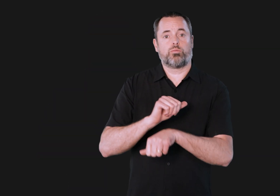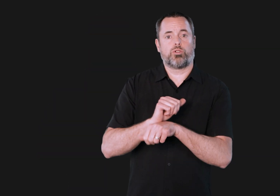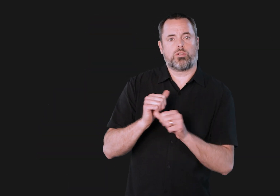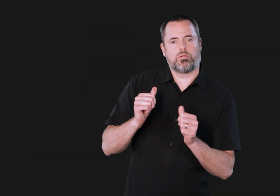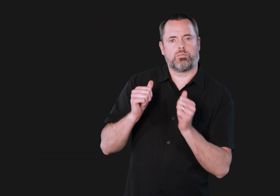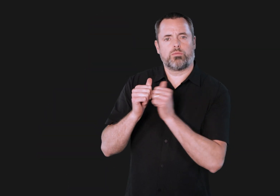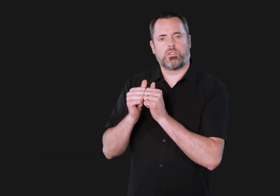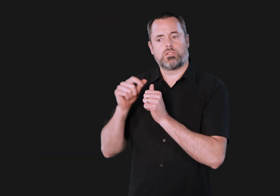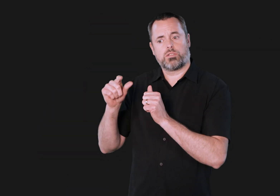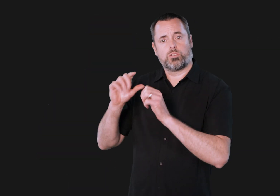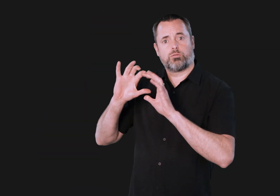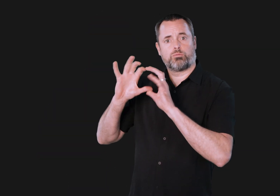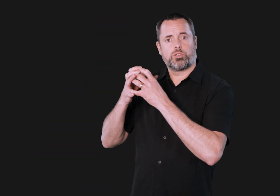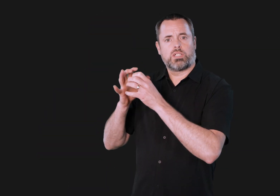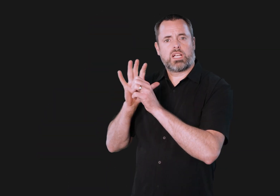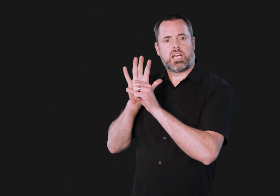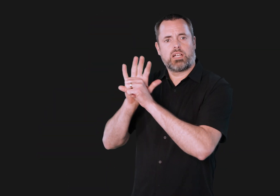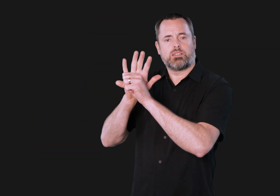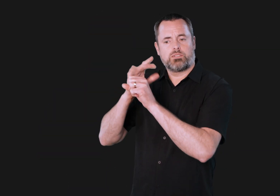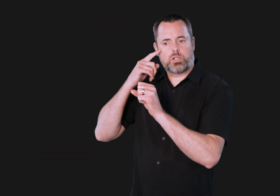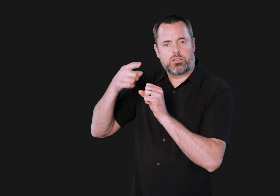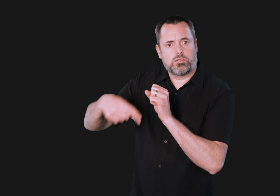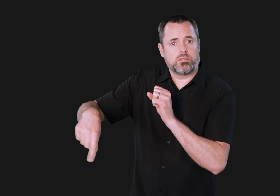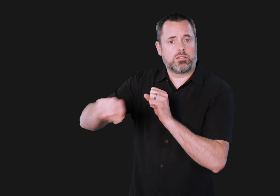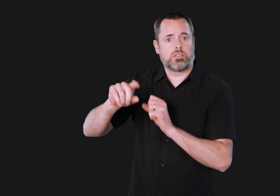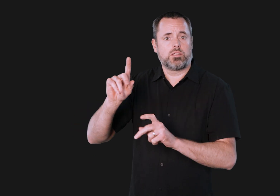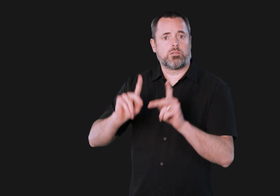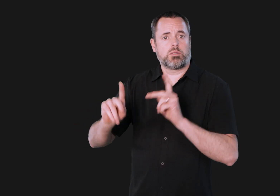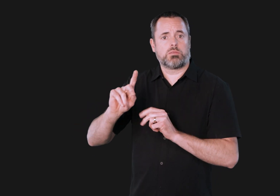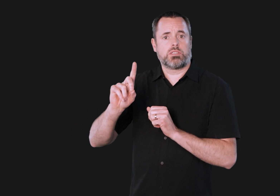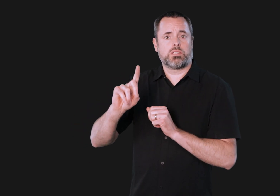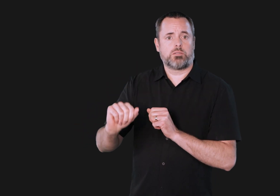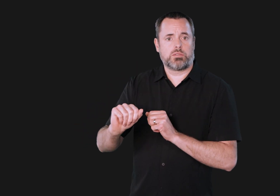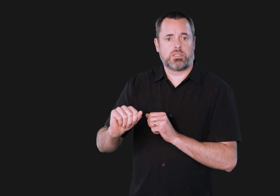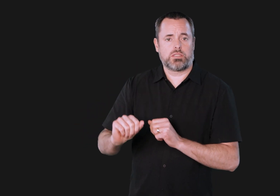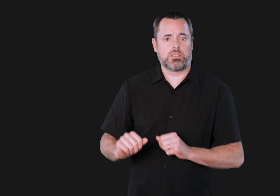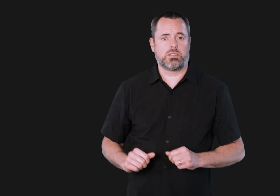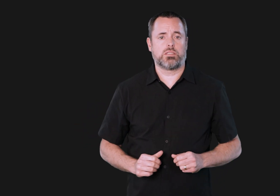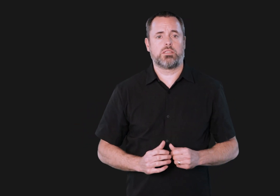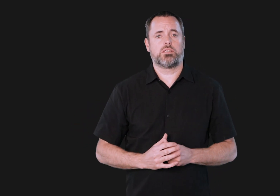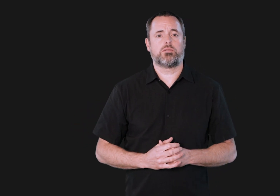Working with groups that advocate on behalf of people with disabilities